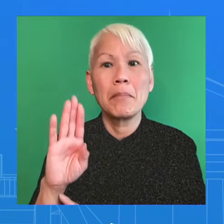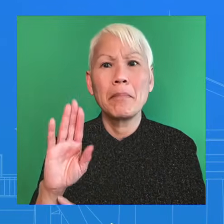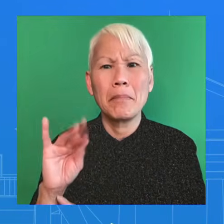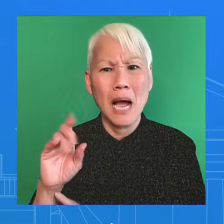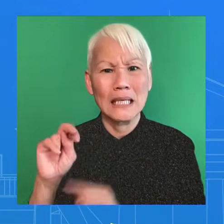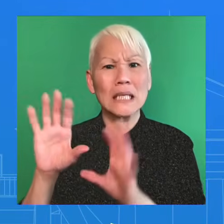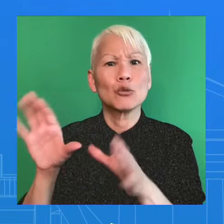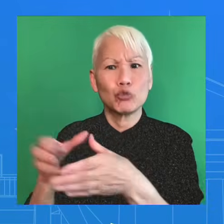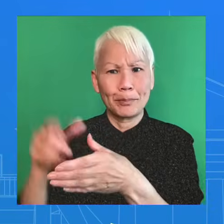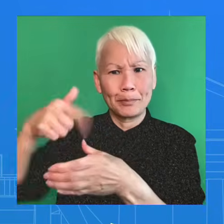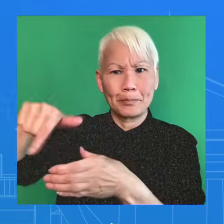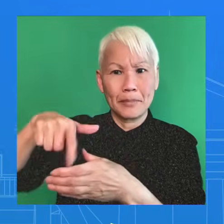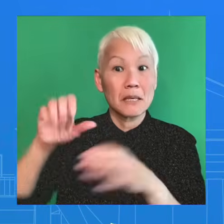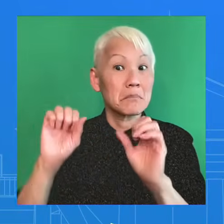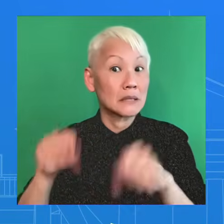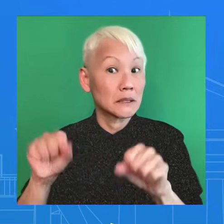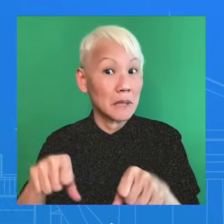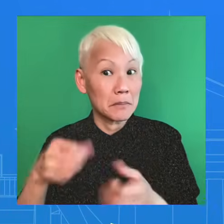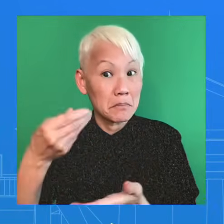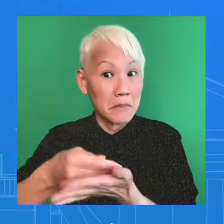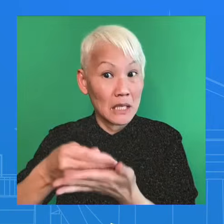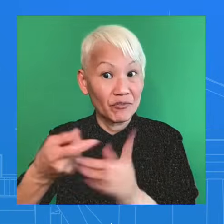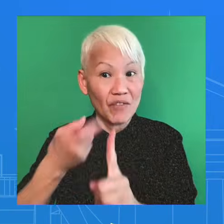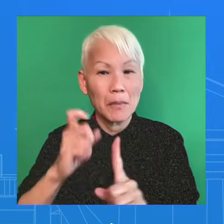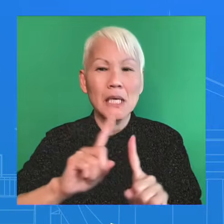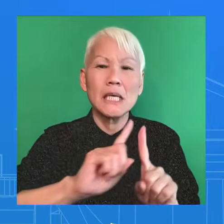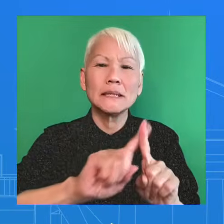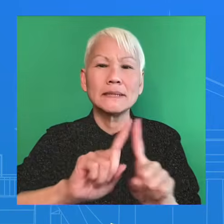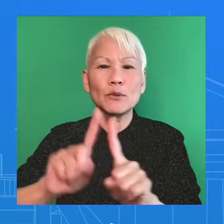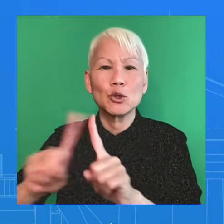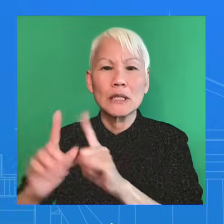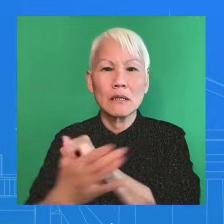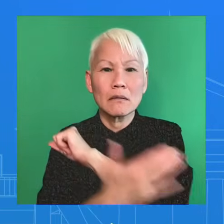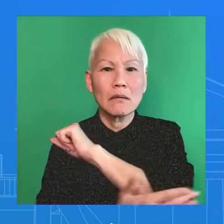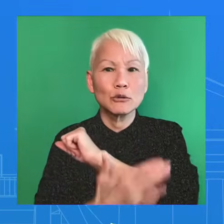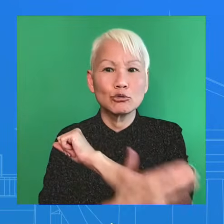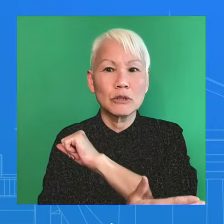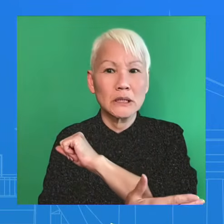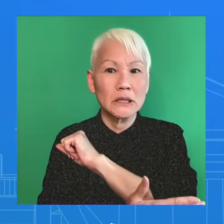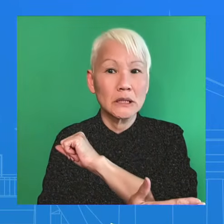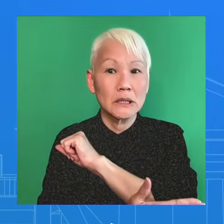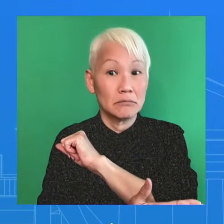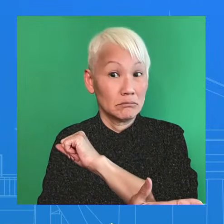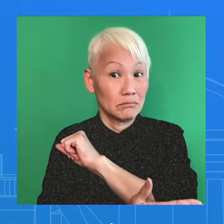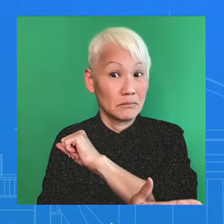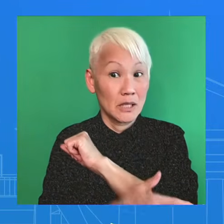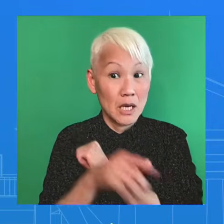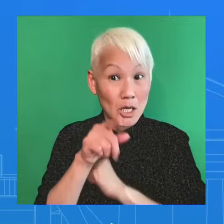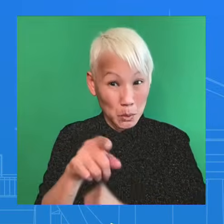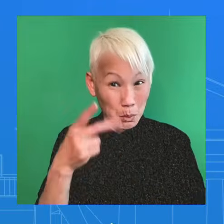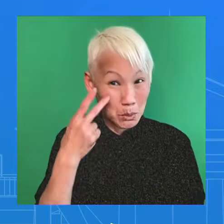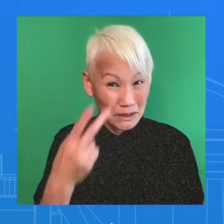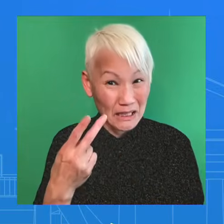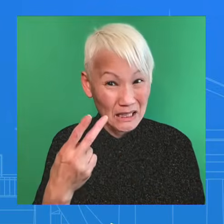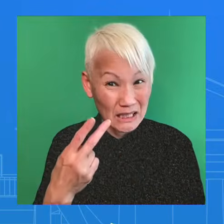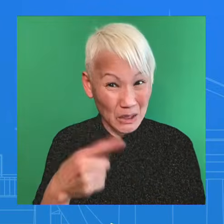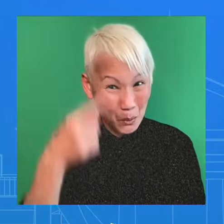Admiral, have you read the report yourself? And do you personally think that there are any national security concerns here? Mr. Kirby: No and no. Ms. Jean-Pierre: Go ahead.